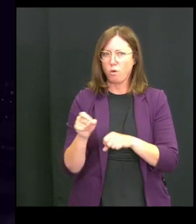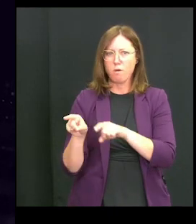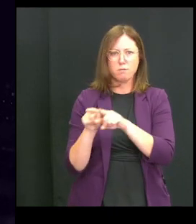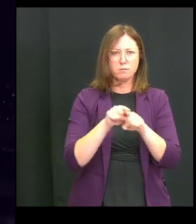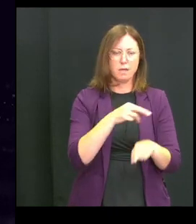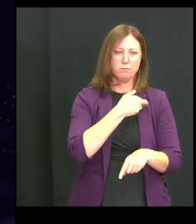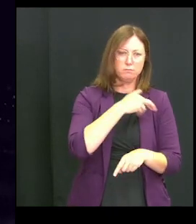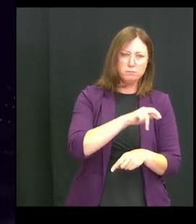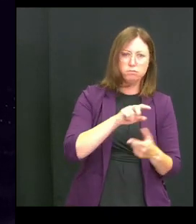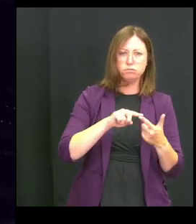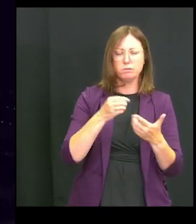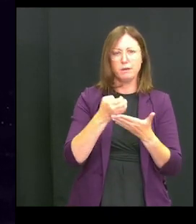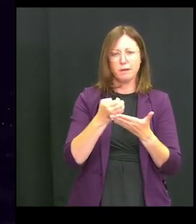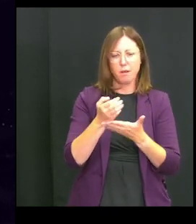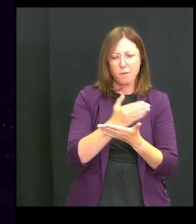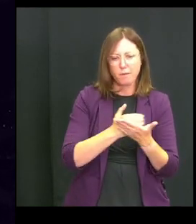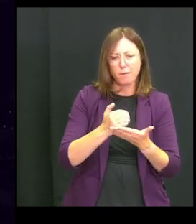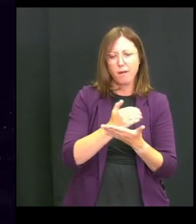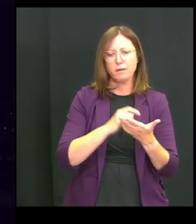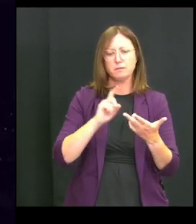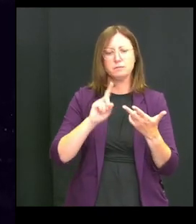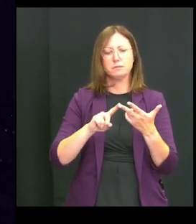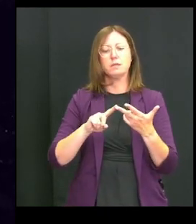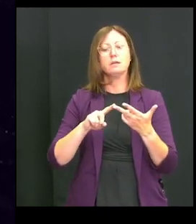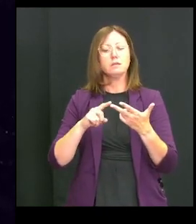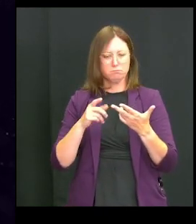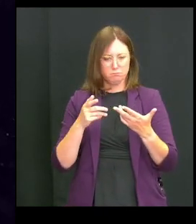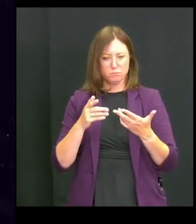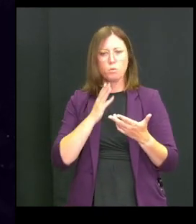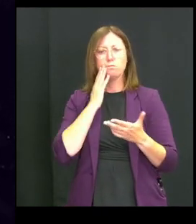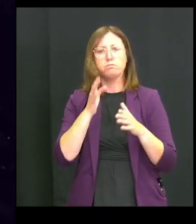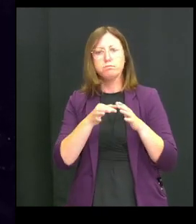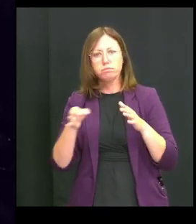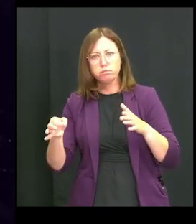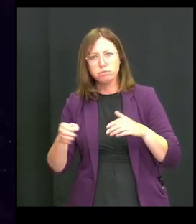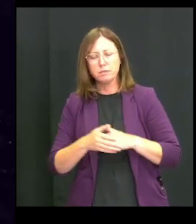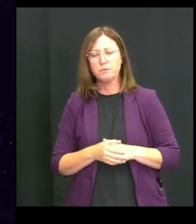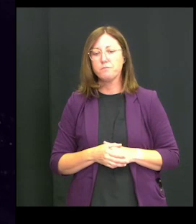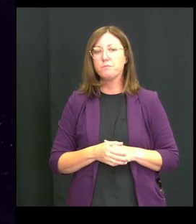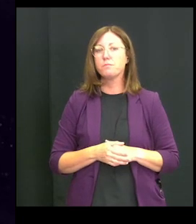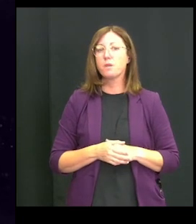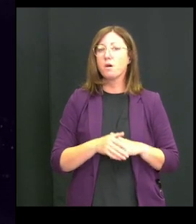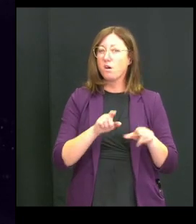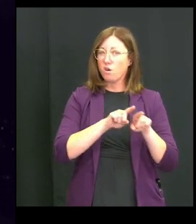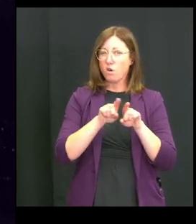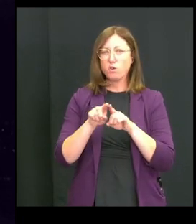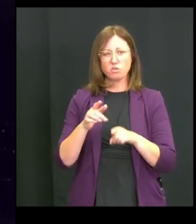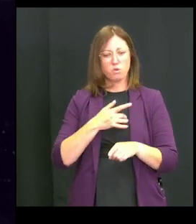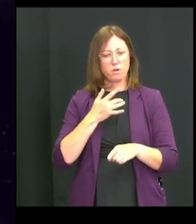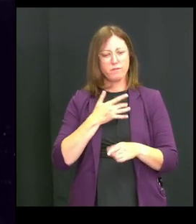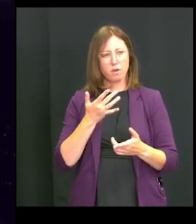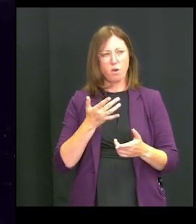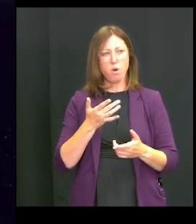And finally, and also problematically, we think we are more polarized than we actually are,